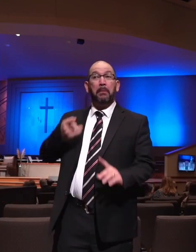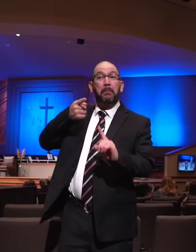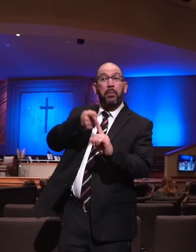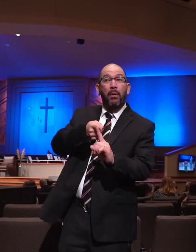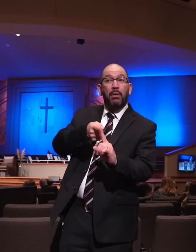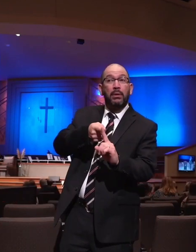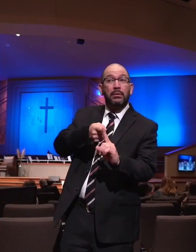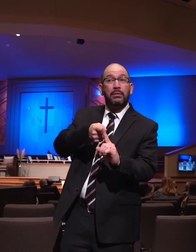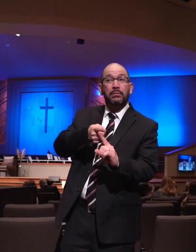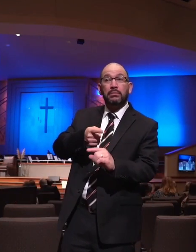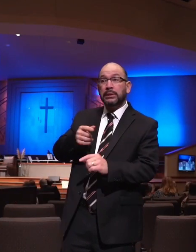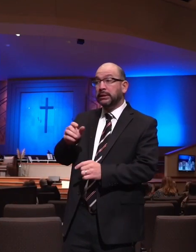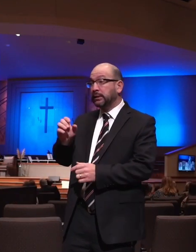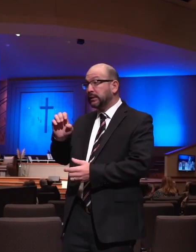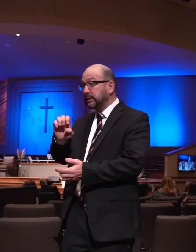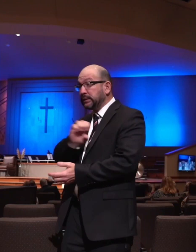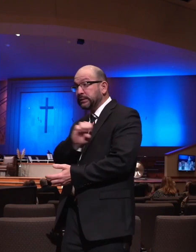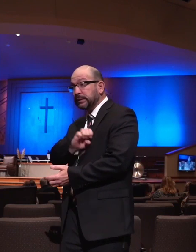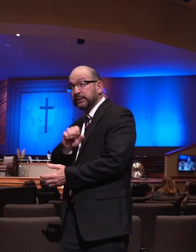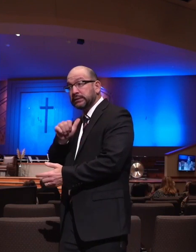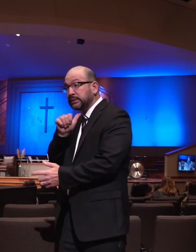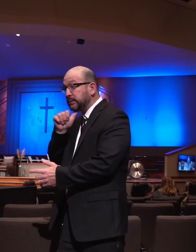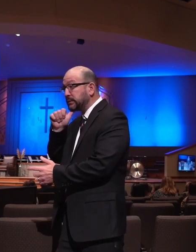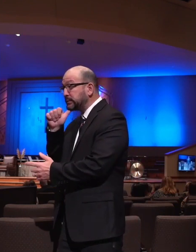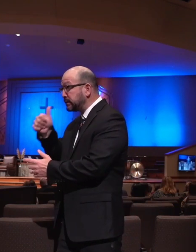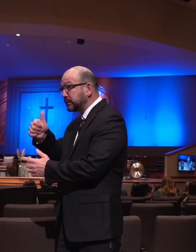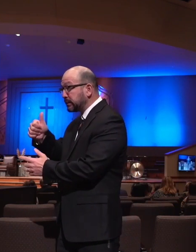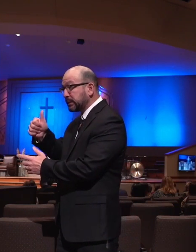and Elisha is trying to teach him that hey